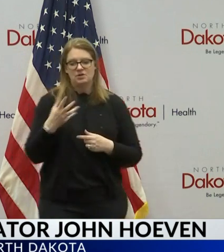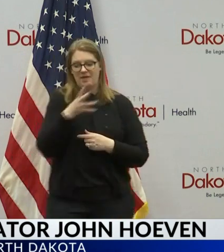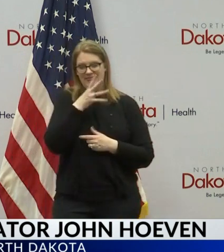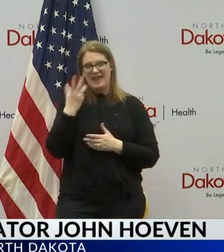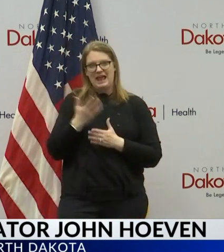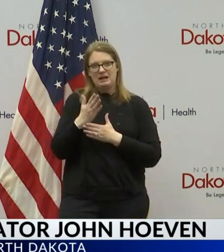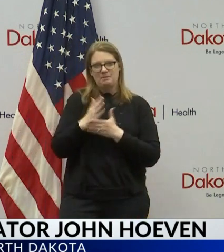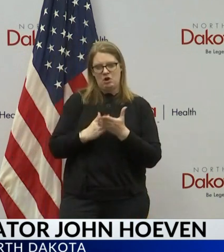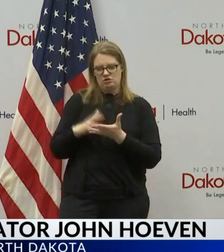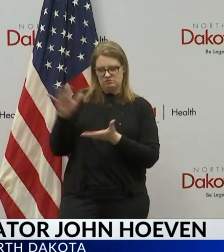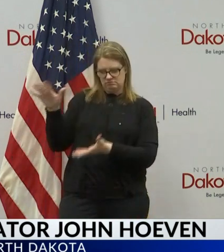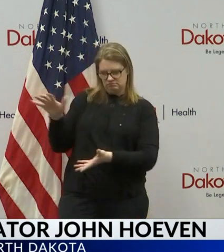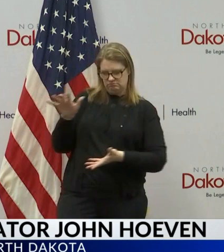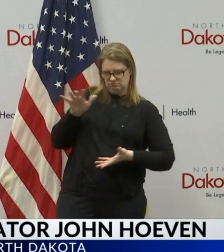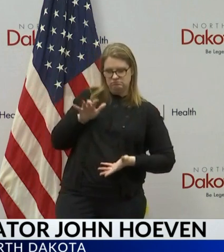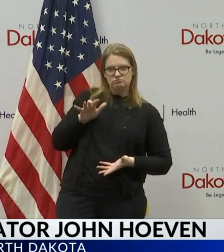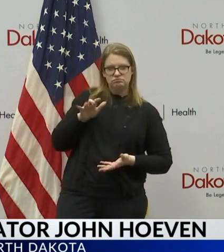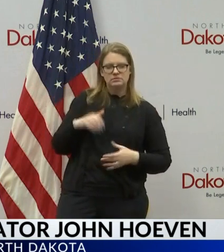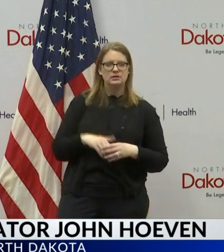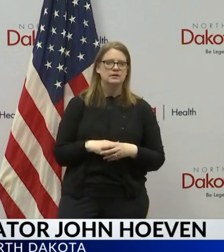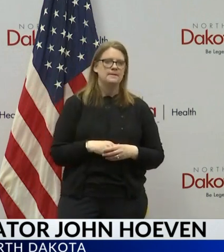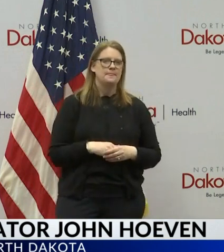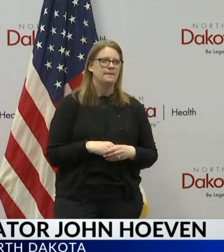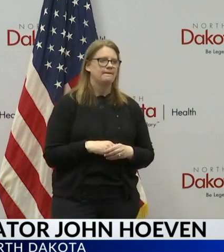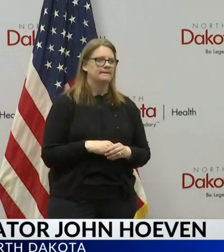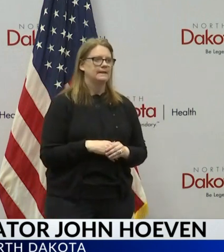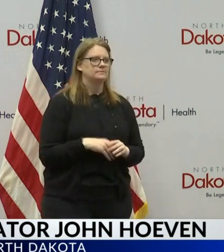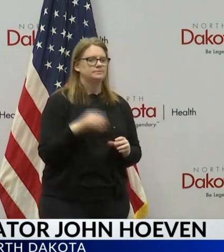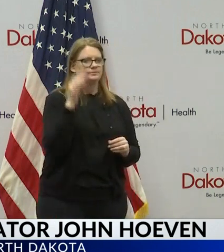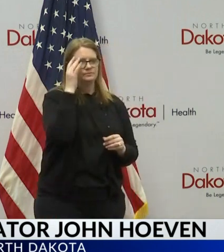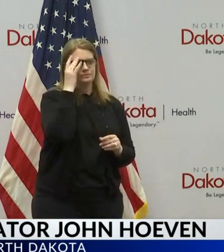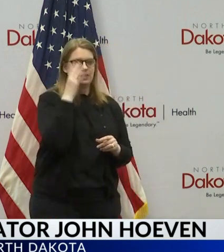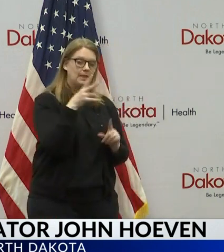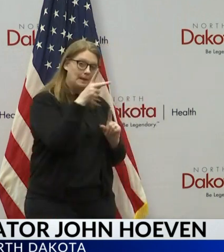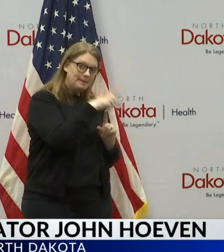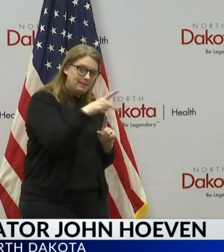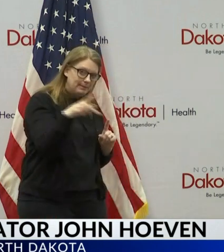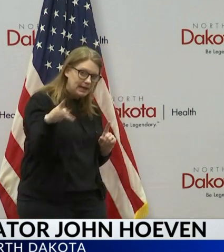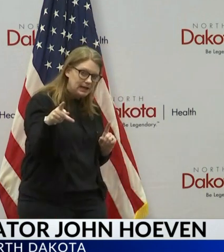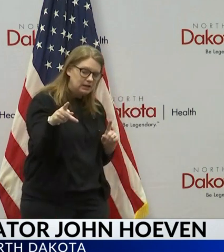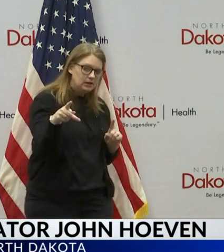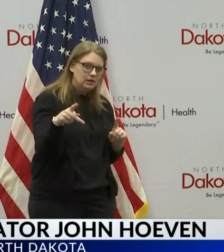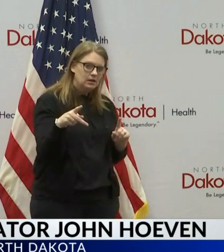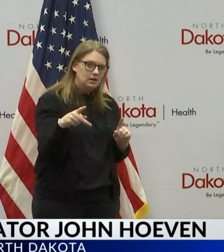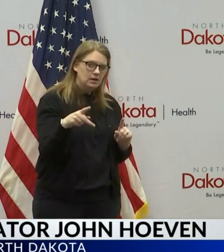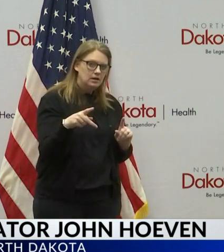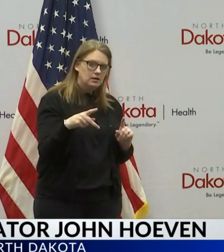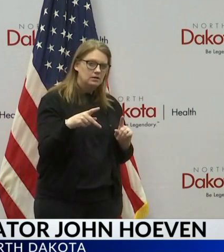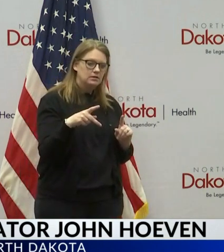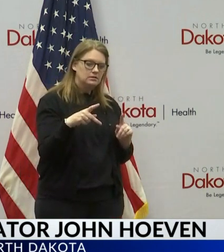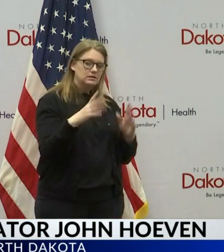UP IN MAY FOR THE ASSISTANCE AND THAT'S STARTING IN MAY. THAT'S THE TIMING ON THE AG